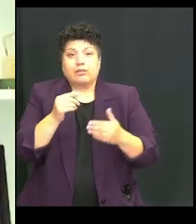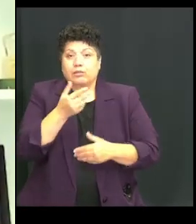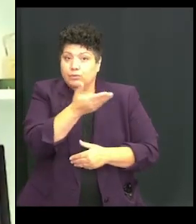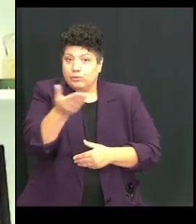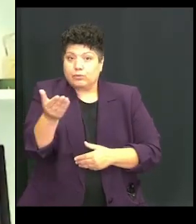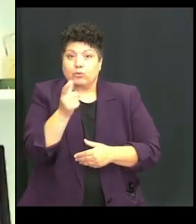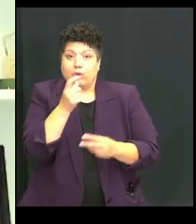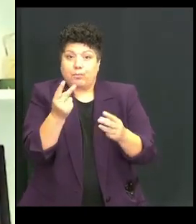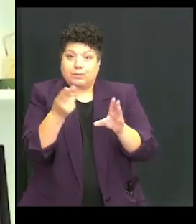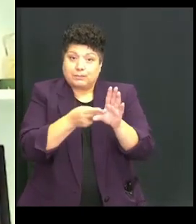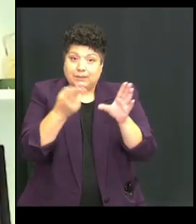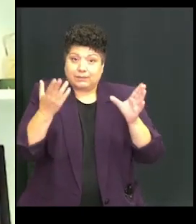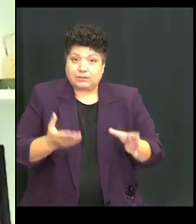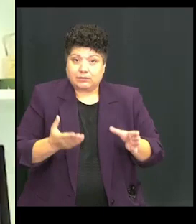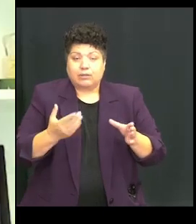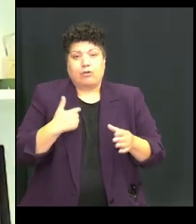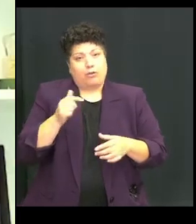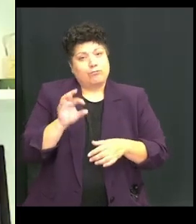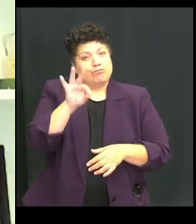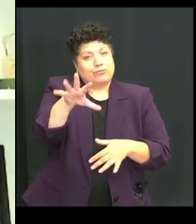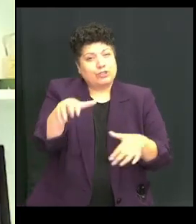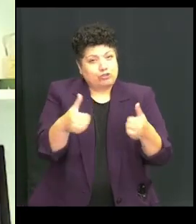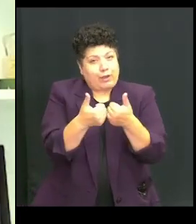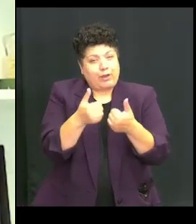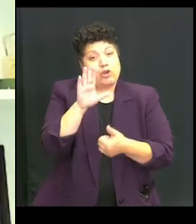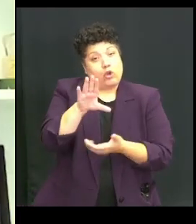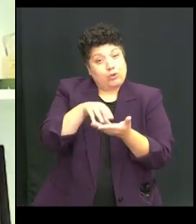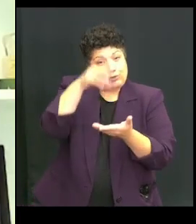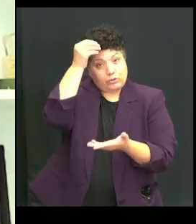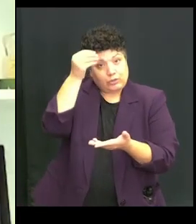I challenge you to share a bit of what you've learned today with a colleague